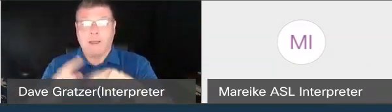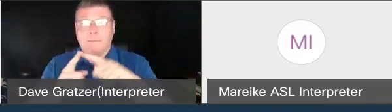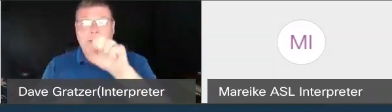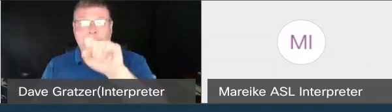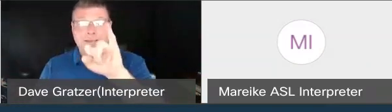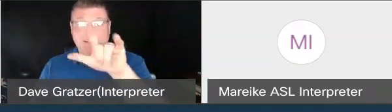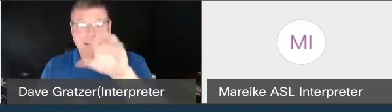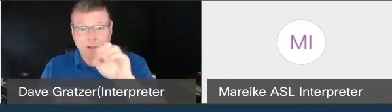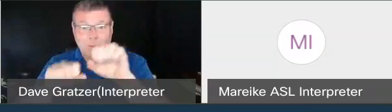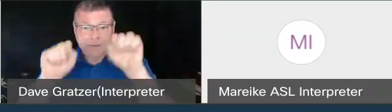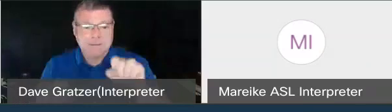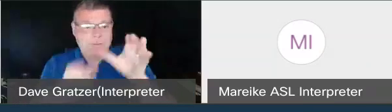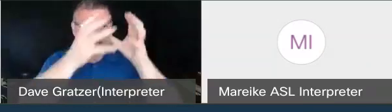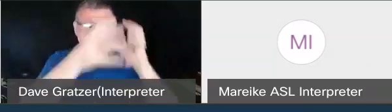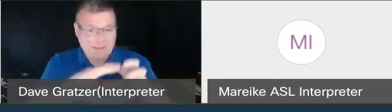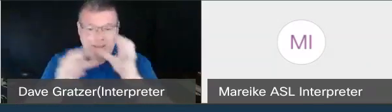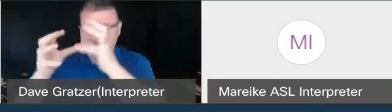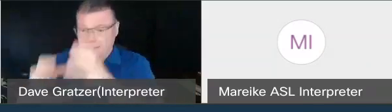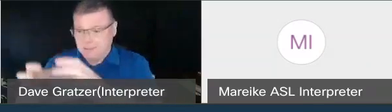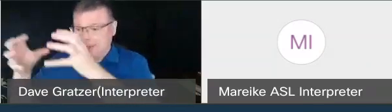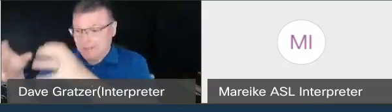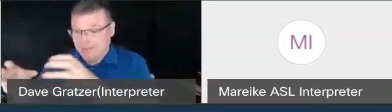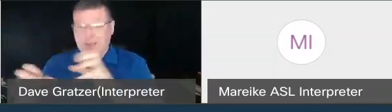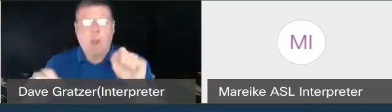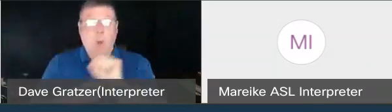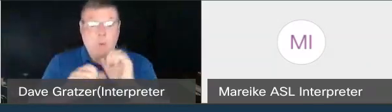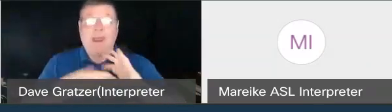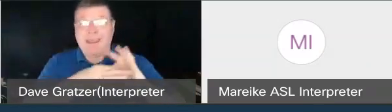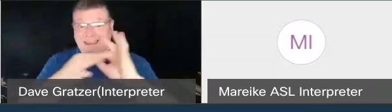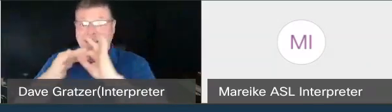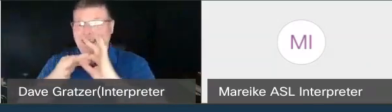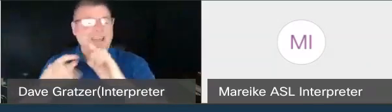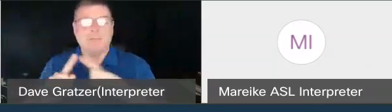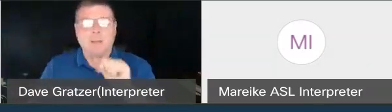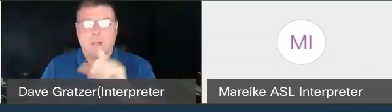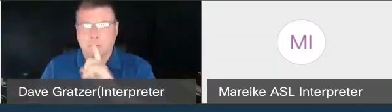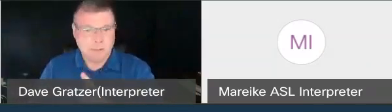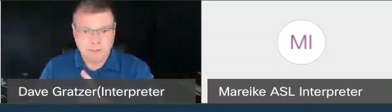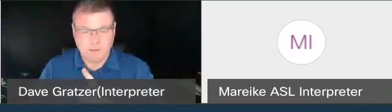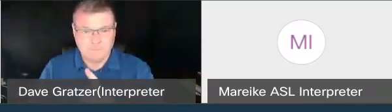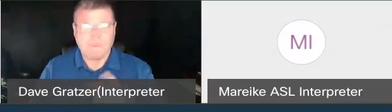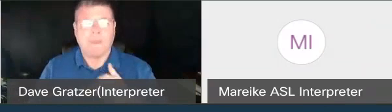everybody working collaboratively, but not really. Um, we explained how the Serial Inebriate Program,